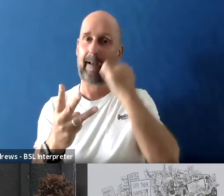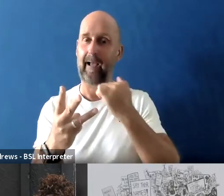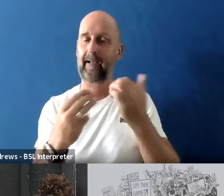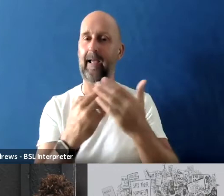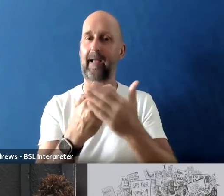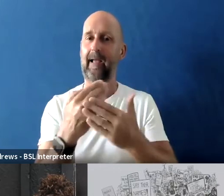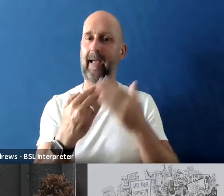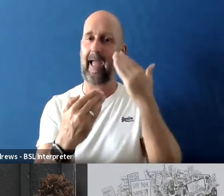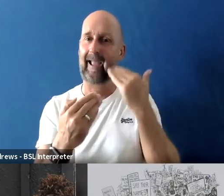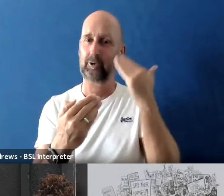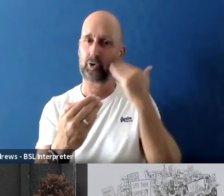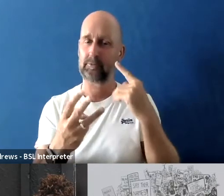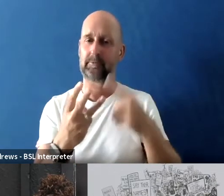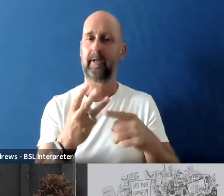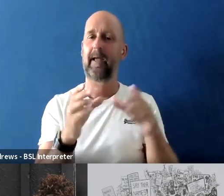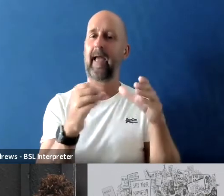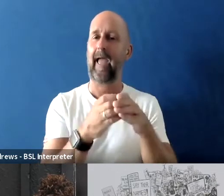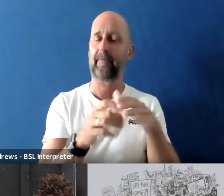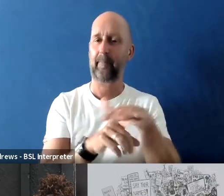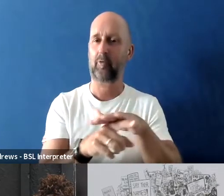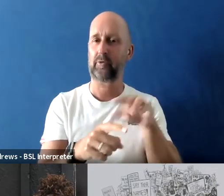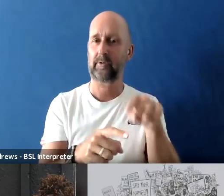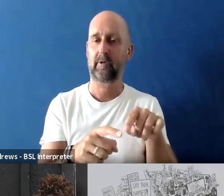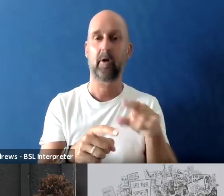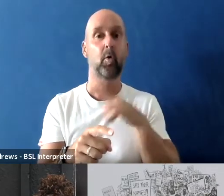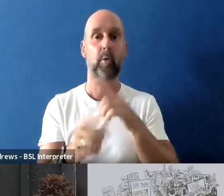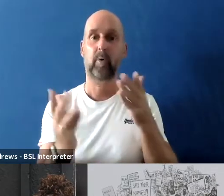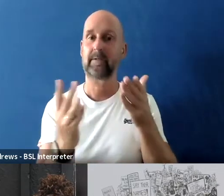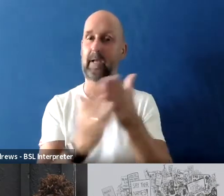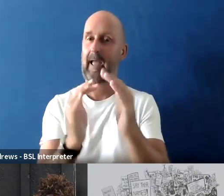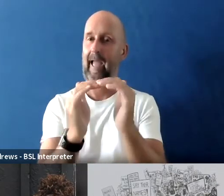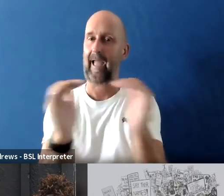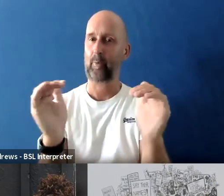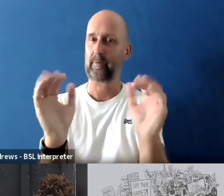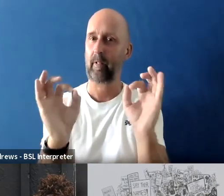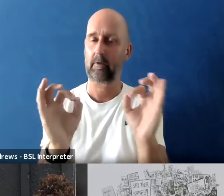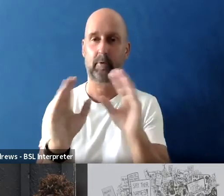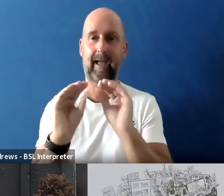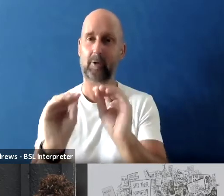communities. Ensuring equitable access to quality Arts education is essential.